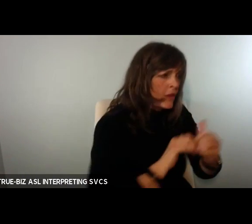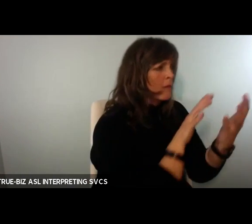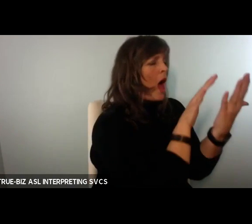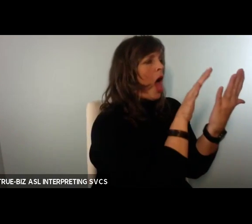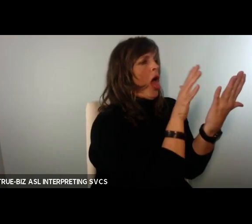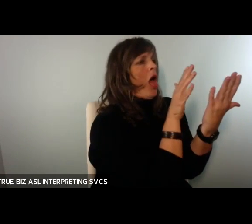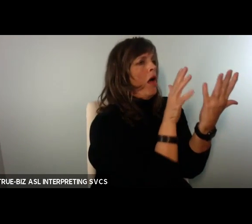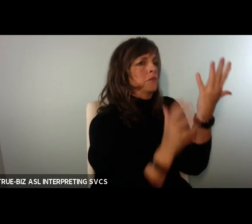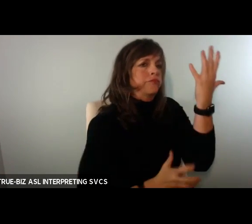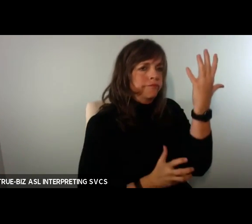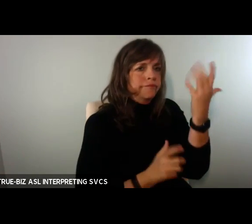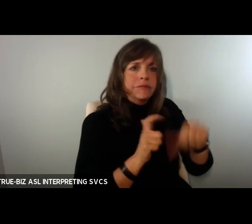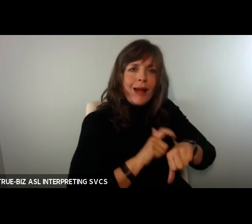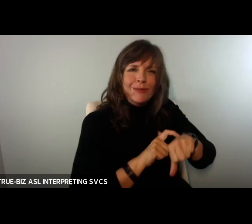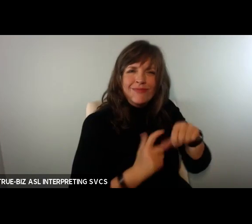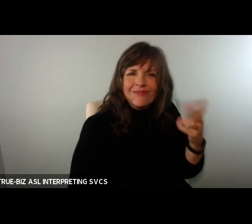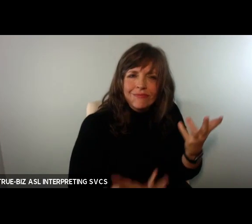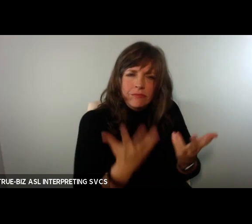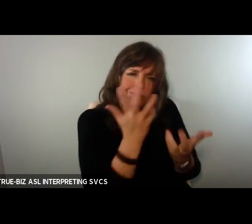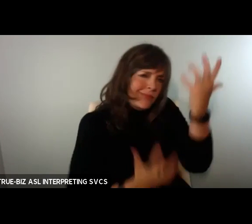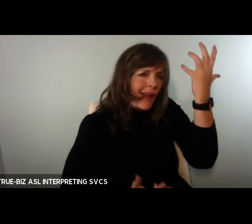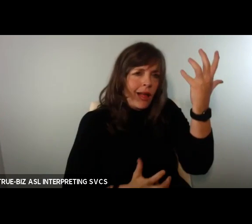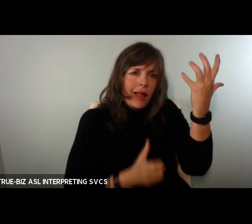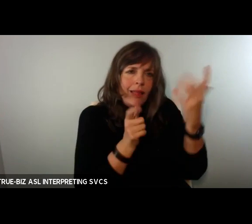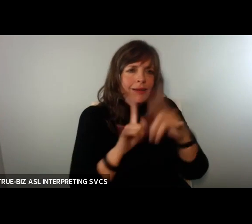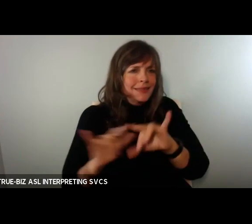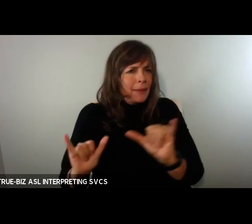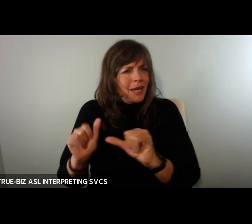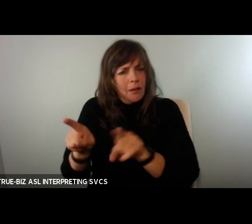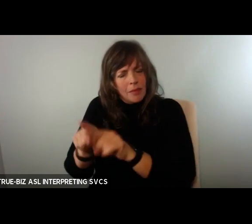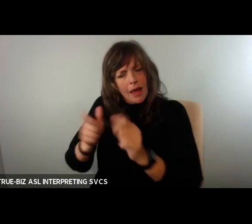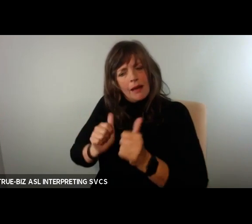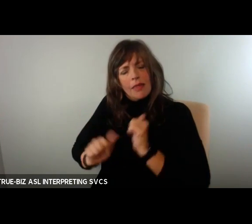Many of us on this call, if only for the last handful of minutes, are somewhat familiar with the limits